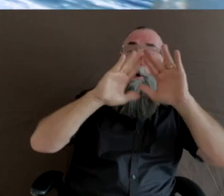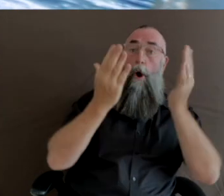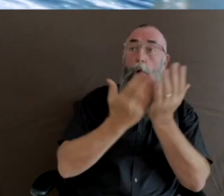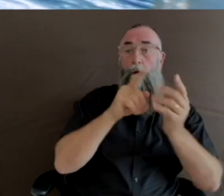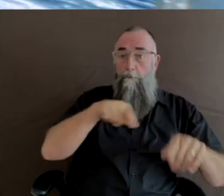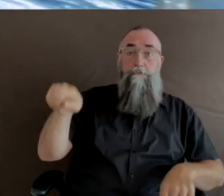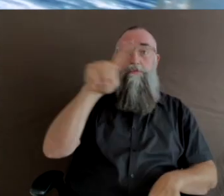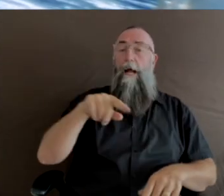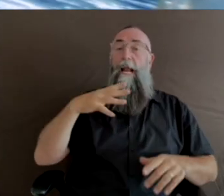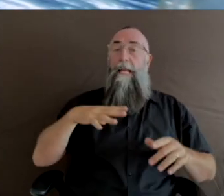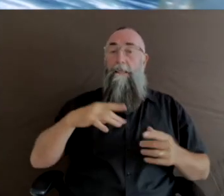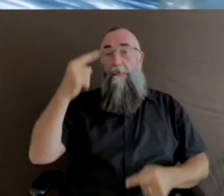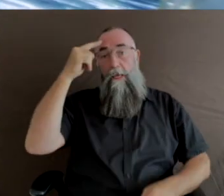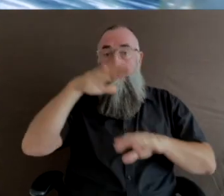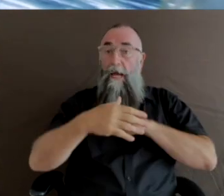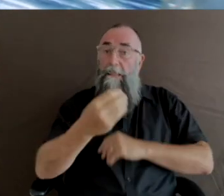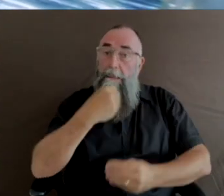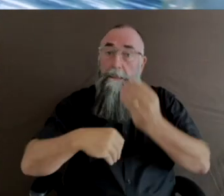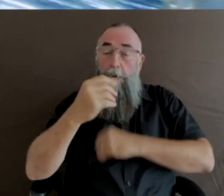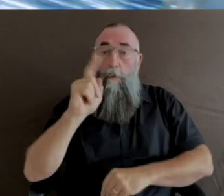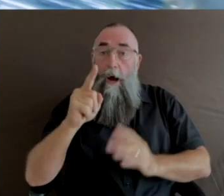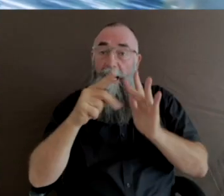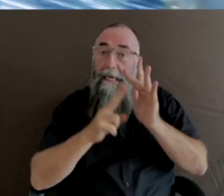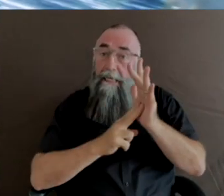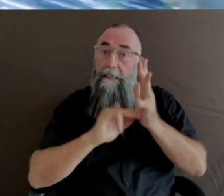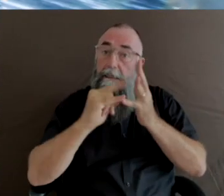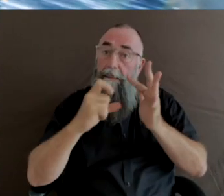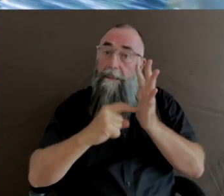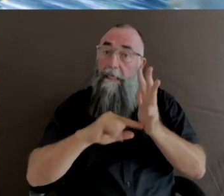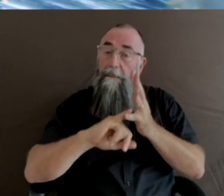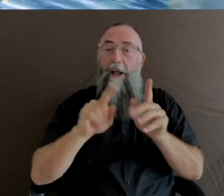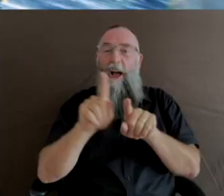eating insects as an alternative to things like beef protein.